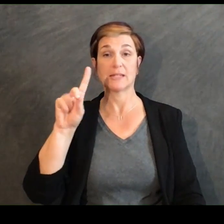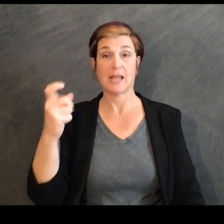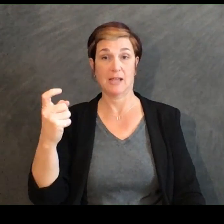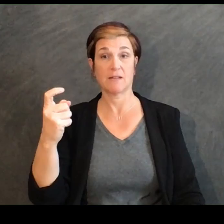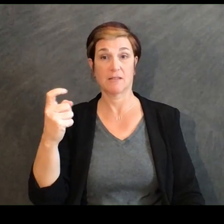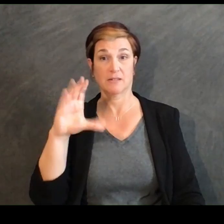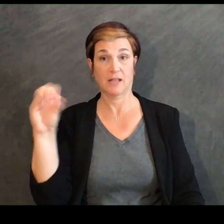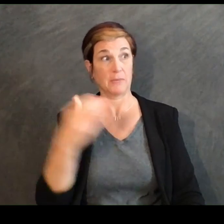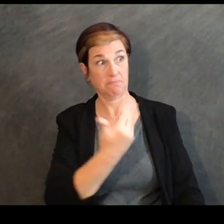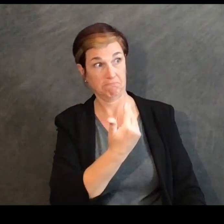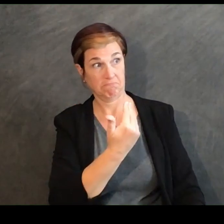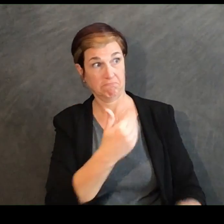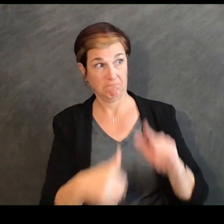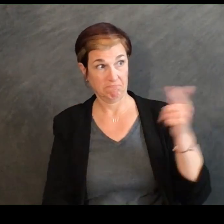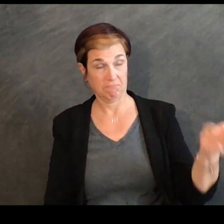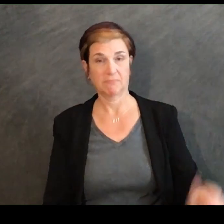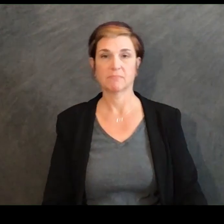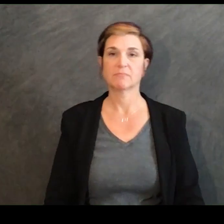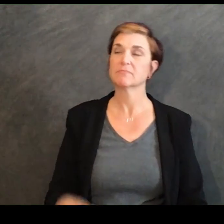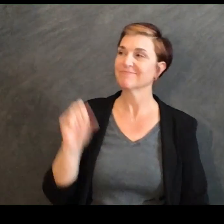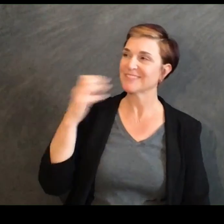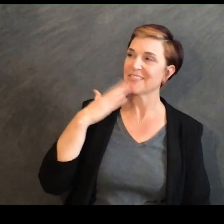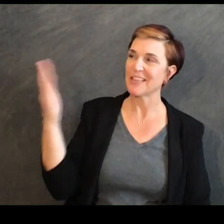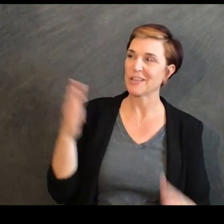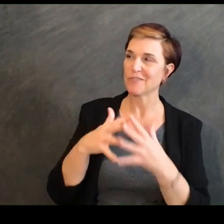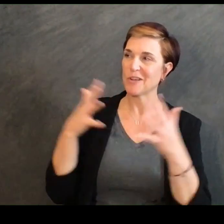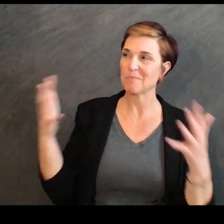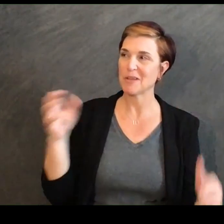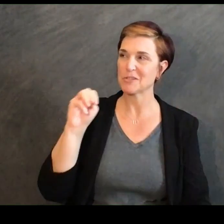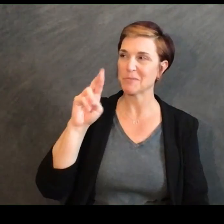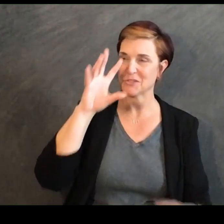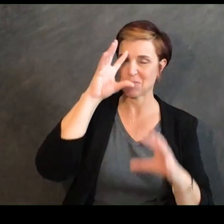great thank you thank you very much Thank You mr. president so as mentioned